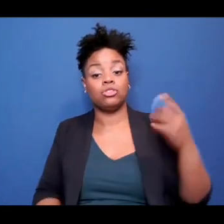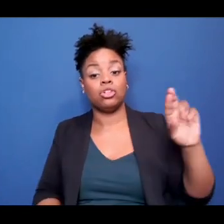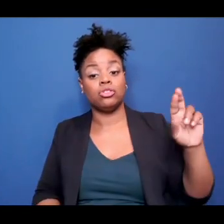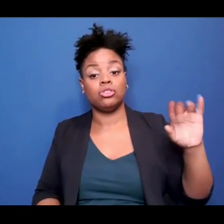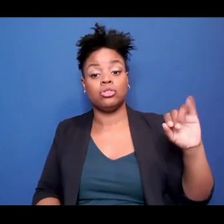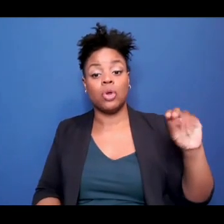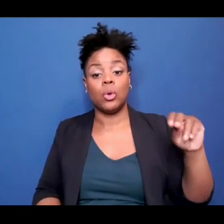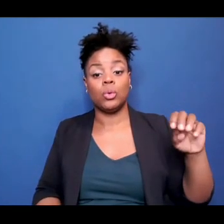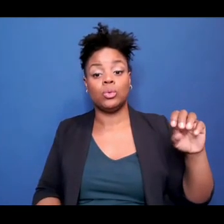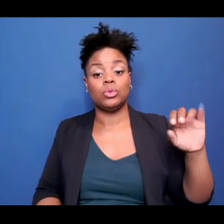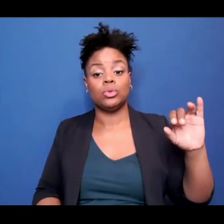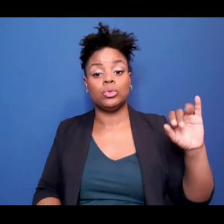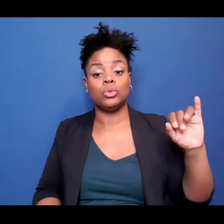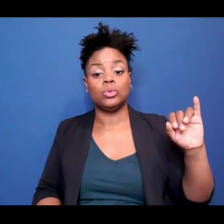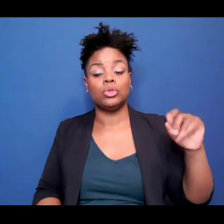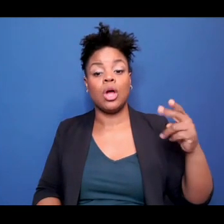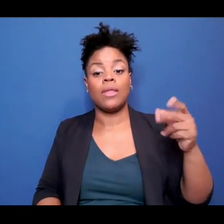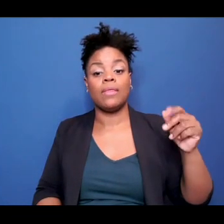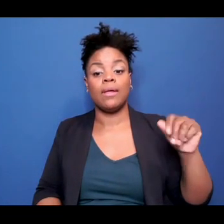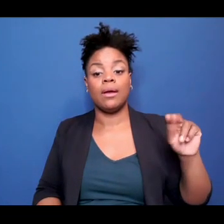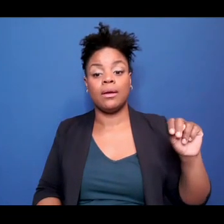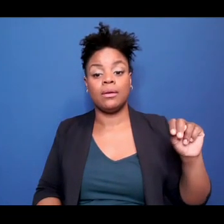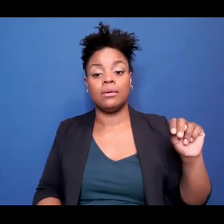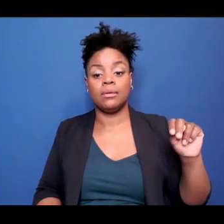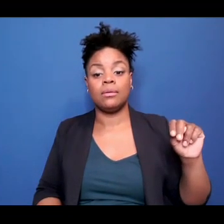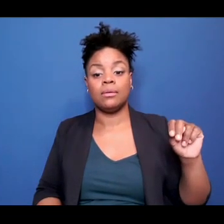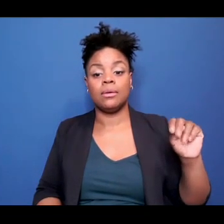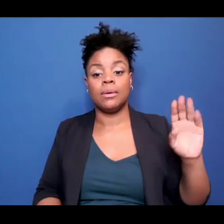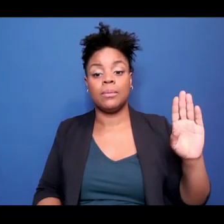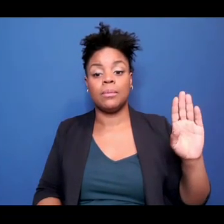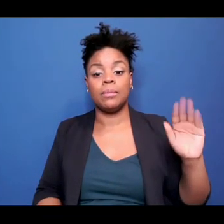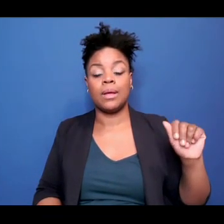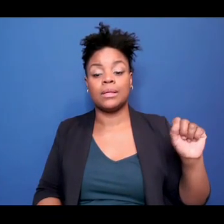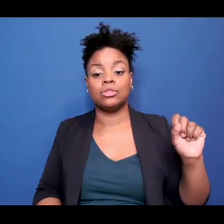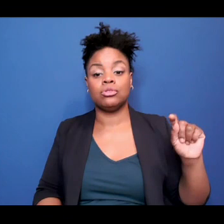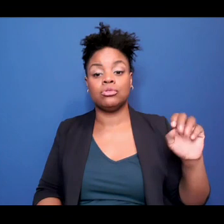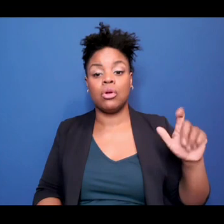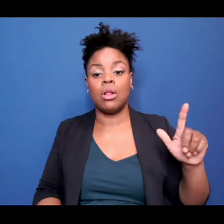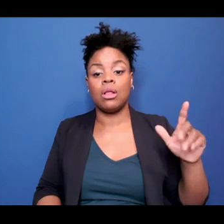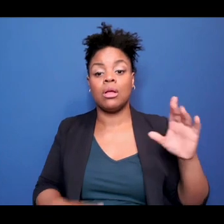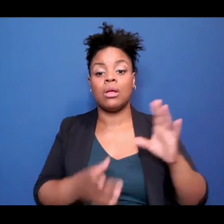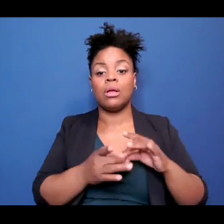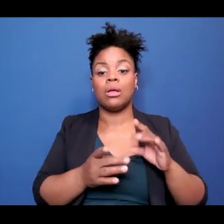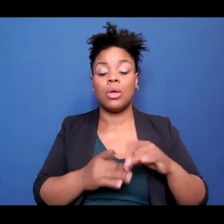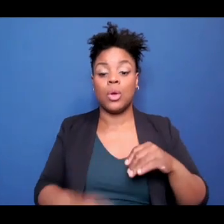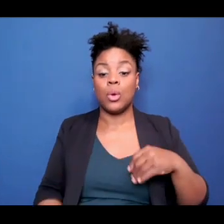SO DR. JONATHAN METZEL ARGUES IN HIS BOOK DYING OF WHITENESS,